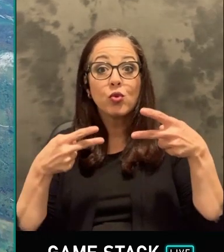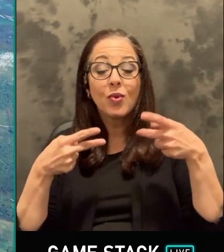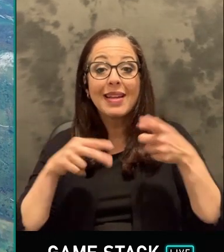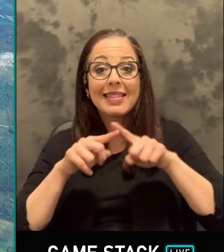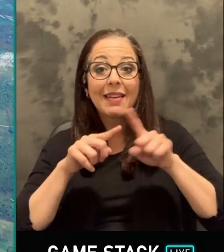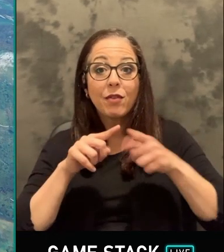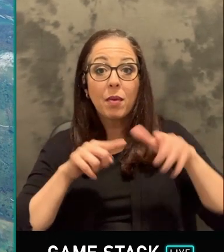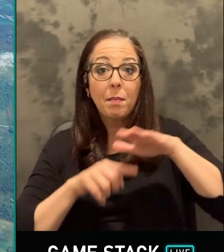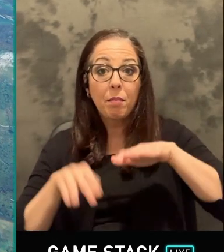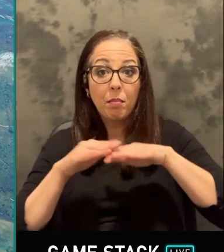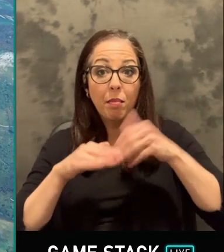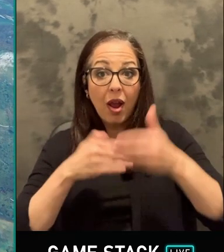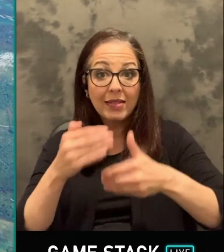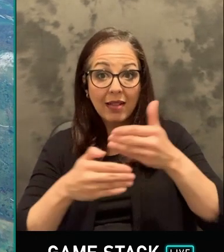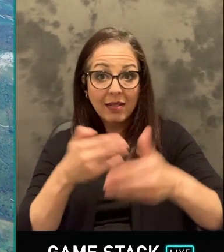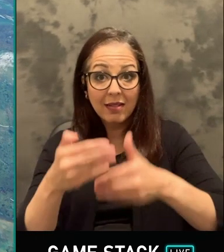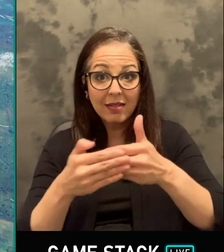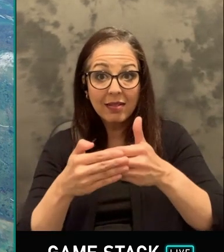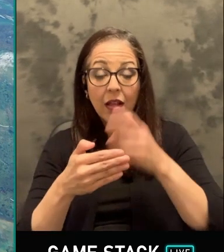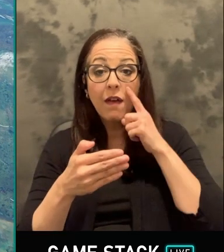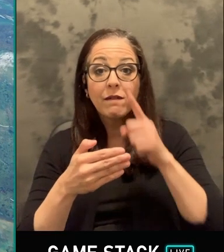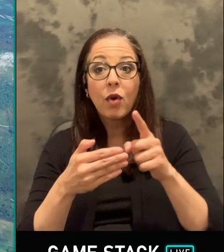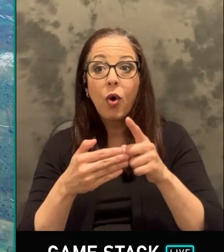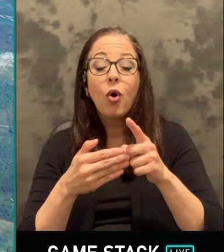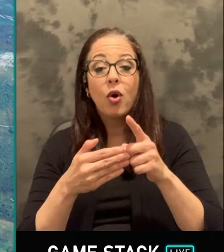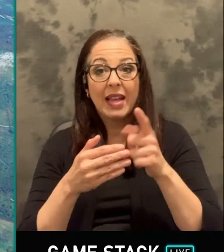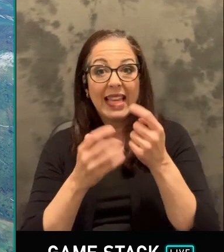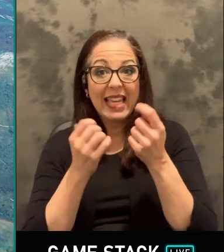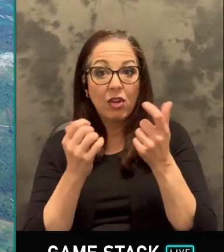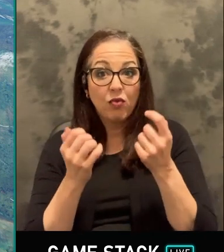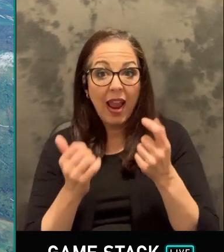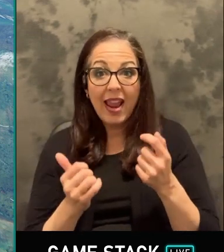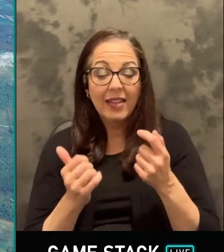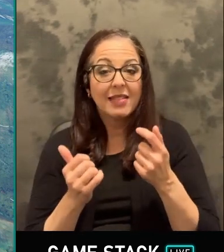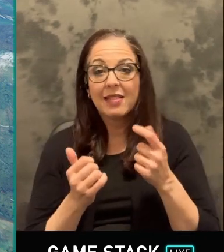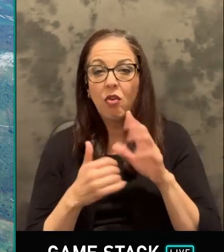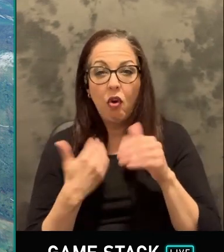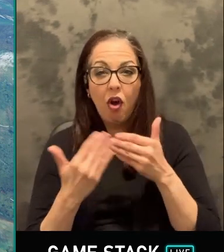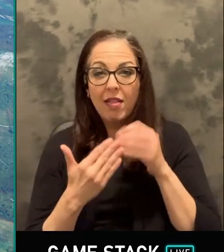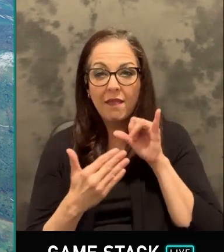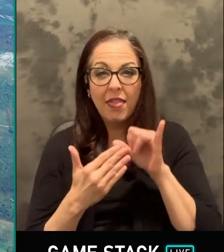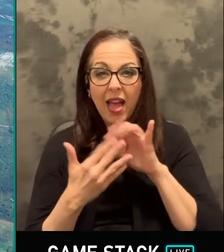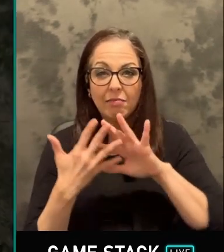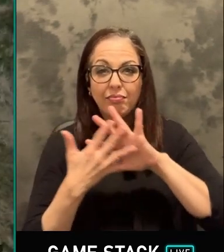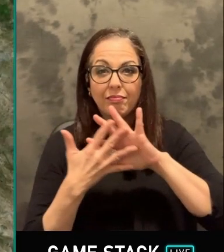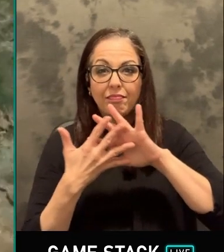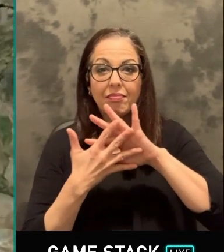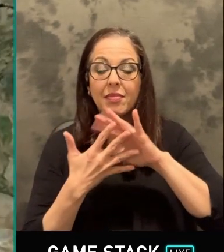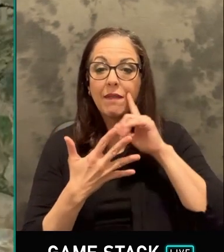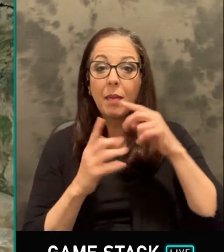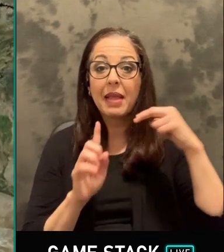cloud removal and correlations to erase discrepancies from the aerial pictures.